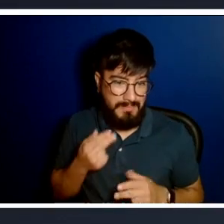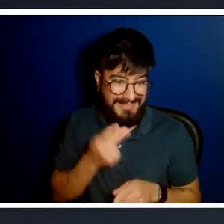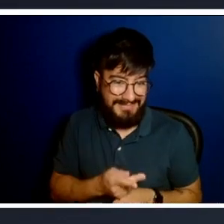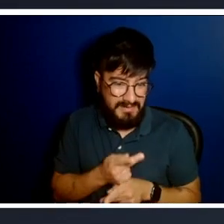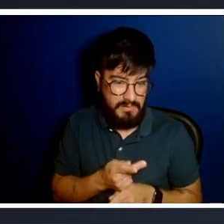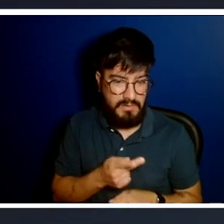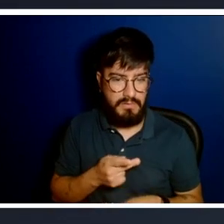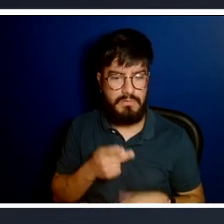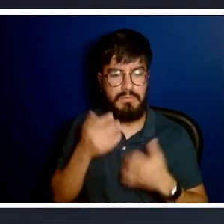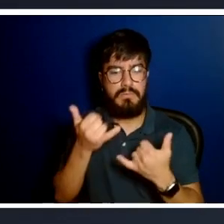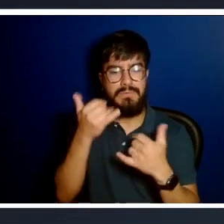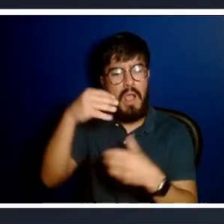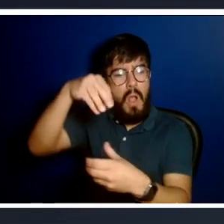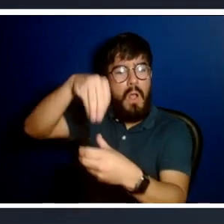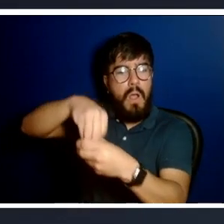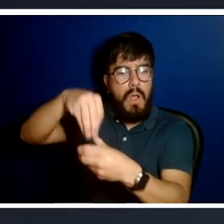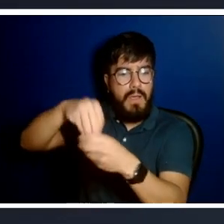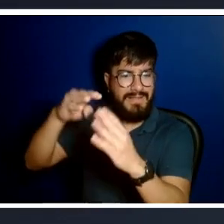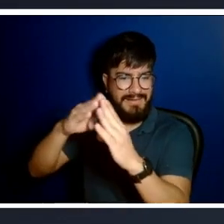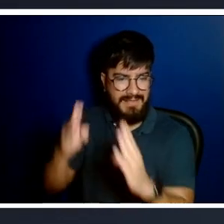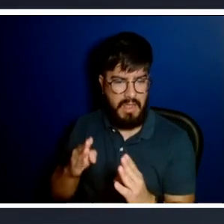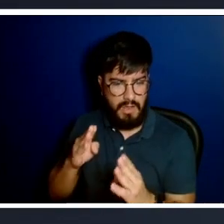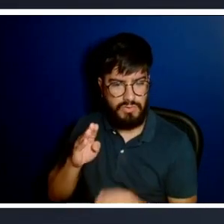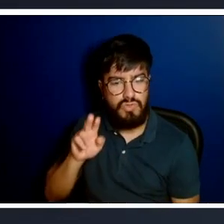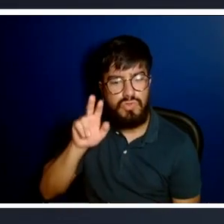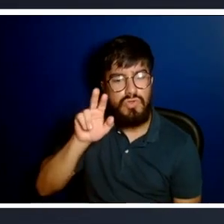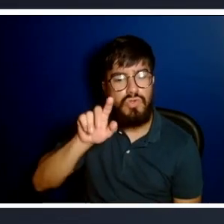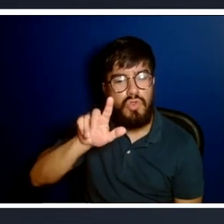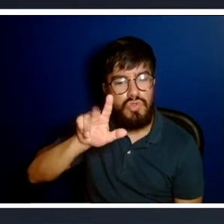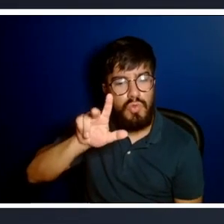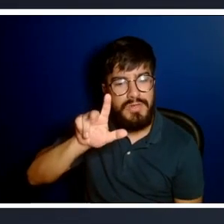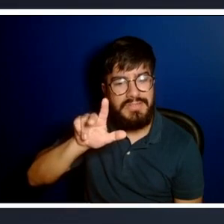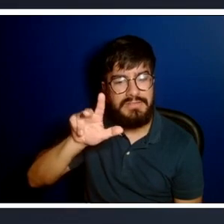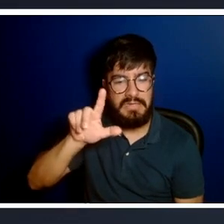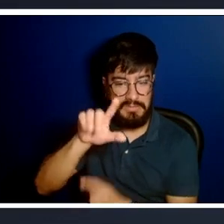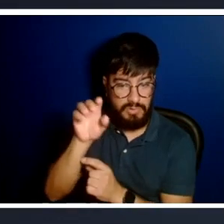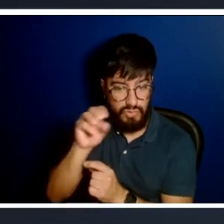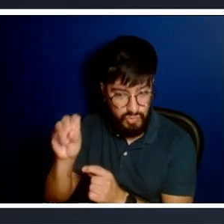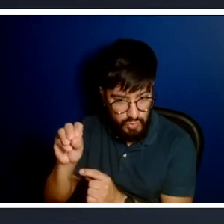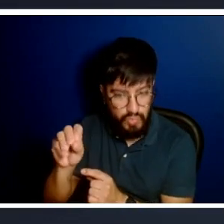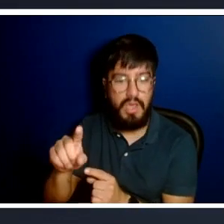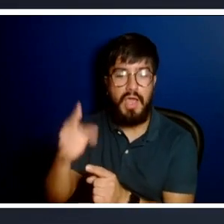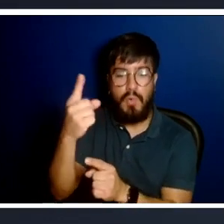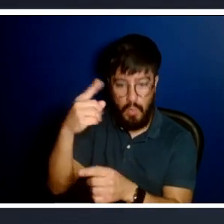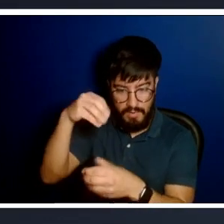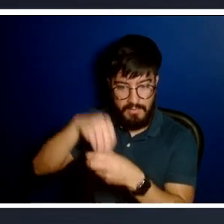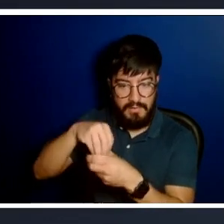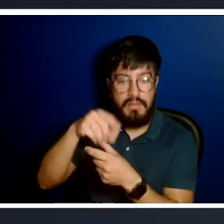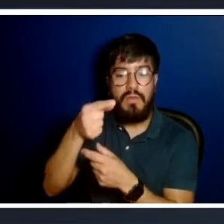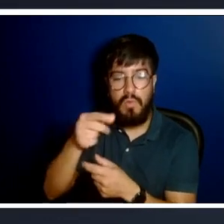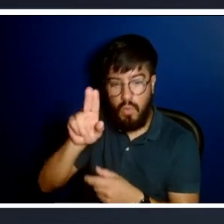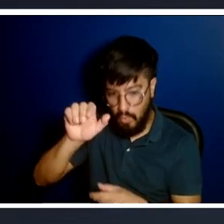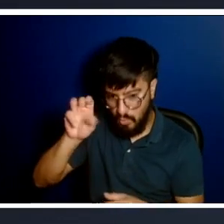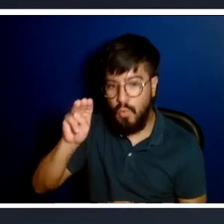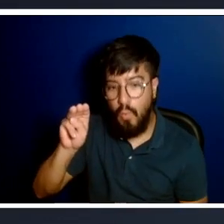in 23AZA zoos and one Guam breeding center. They actually became extinct in the wild because of an